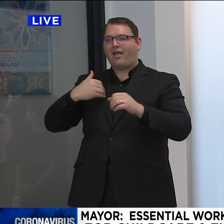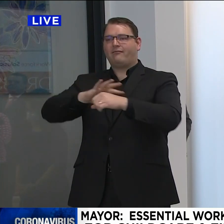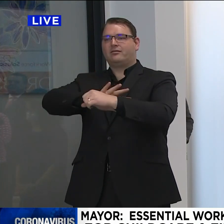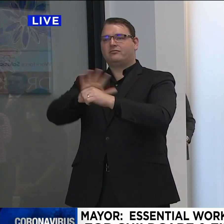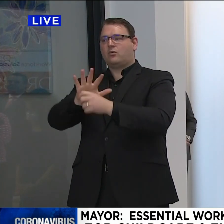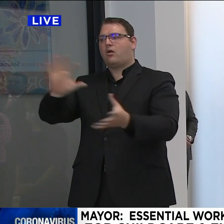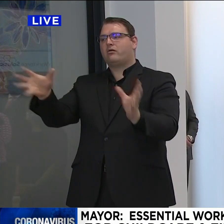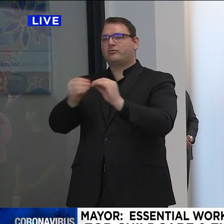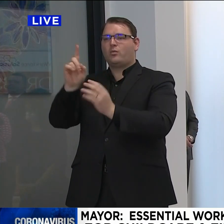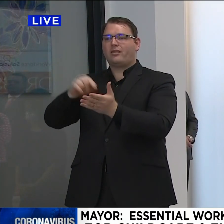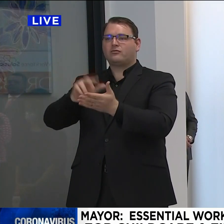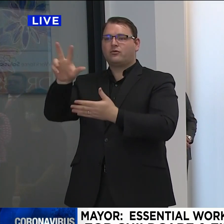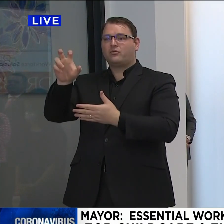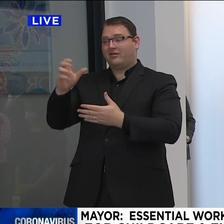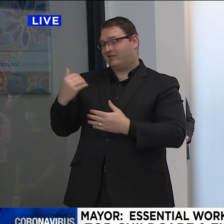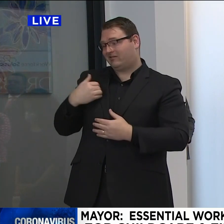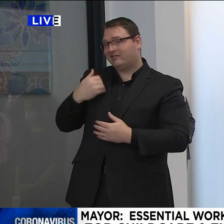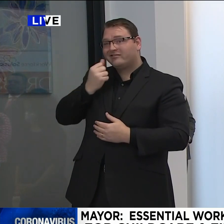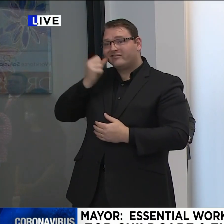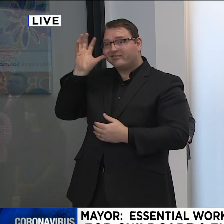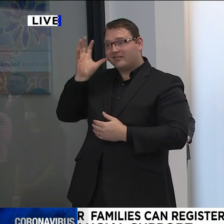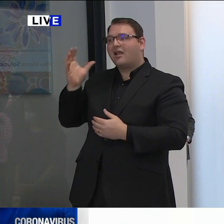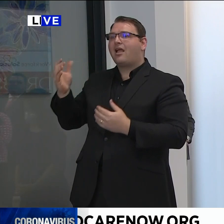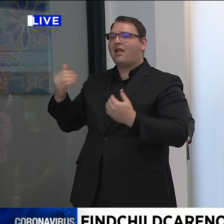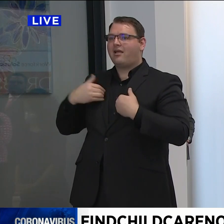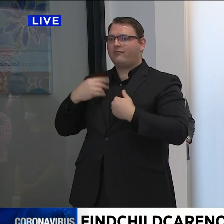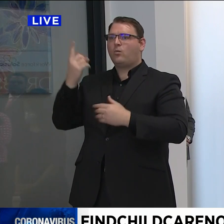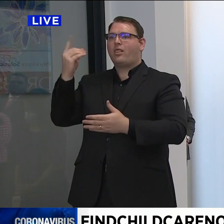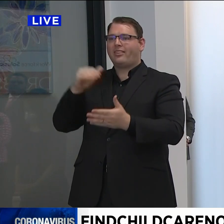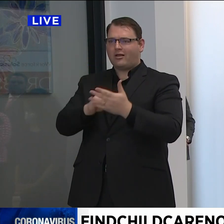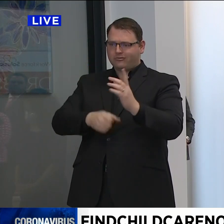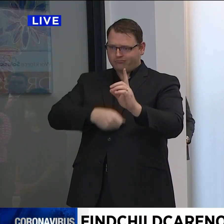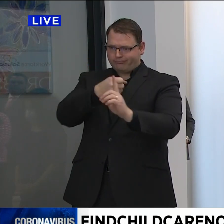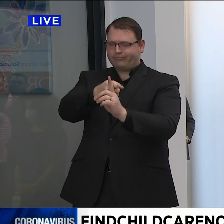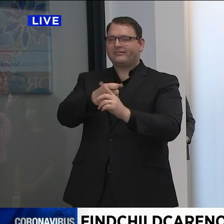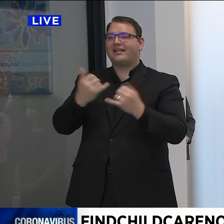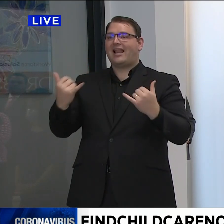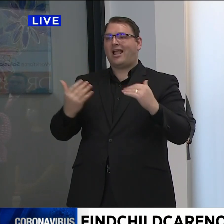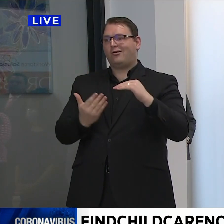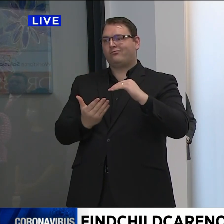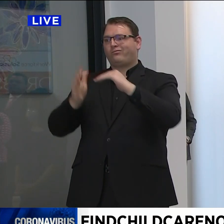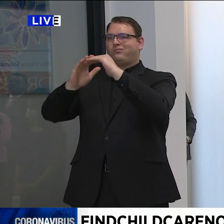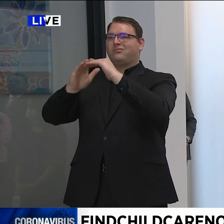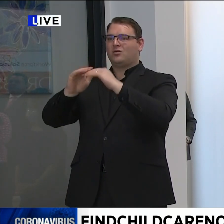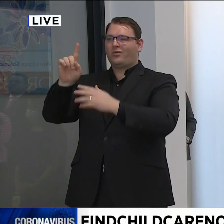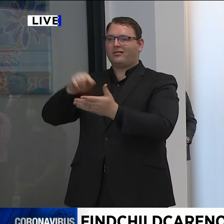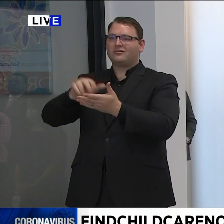Harris County including the city of Houston we have just city of Houston we have just over 1300 diagnosed